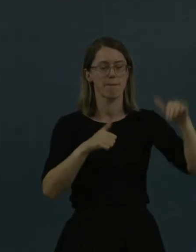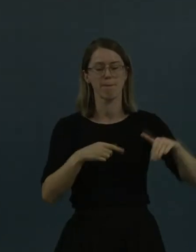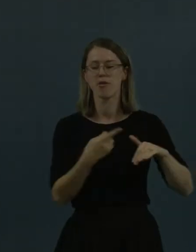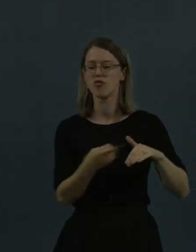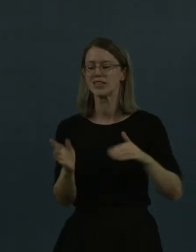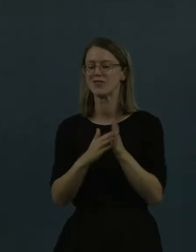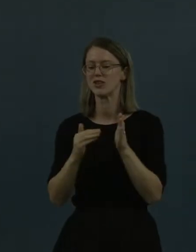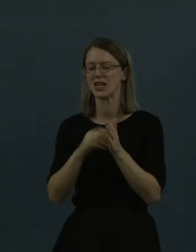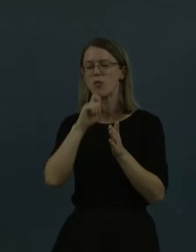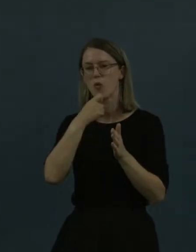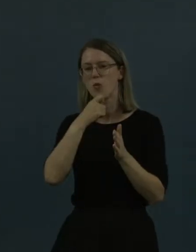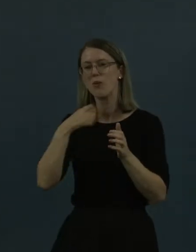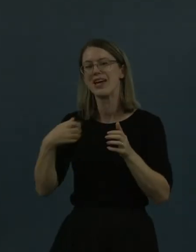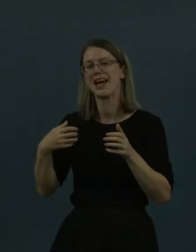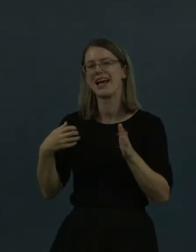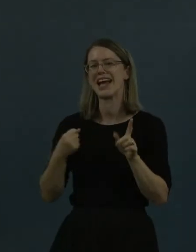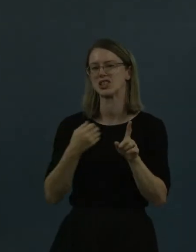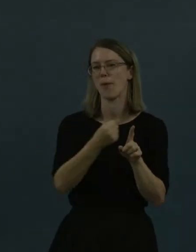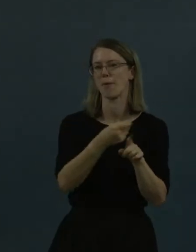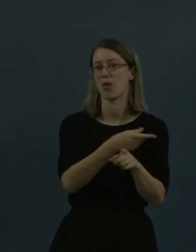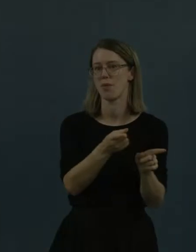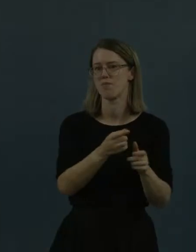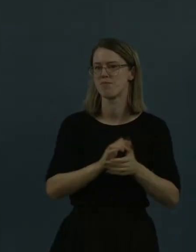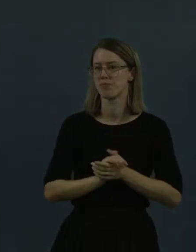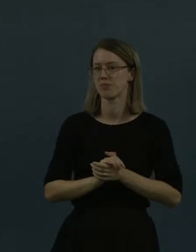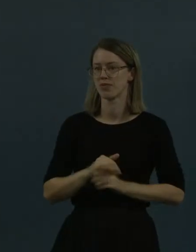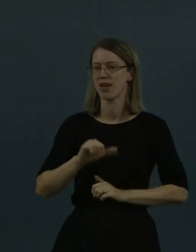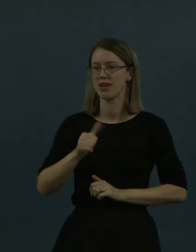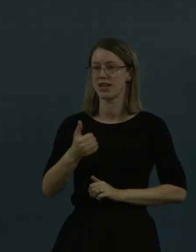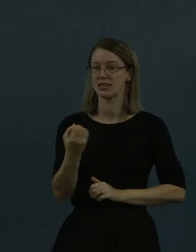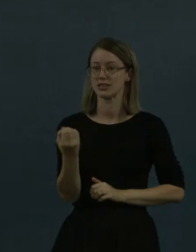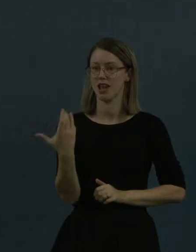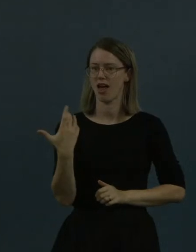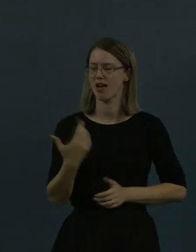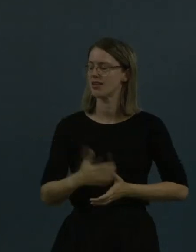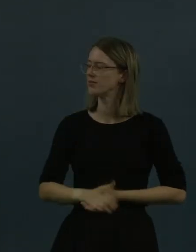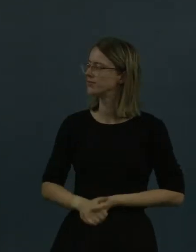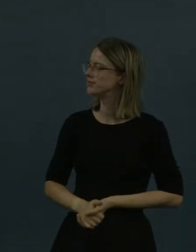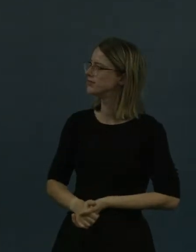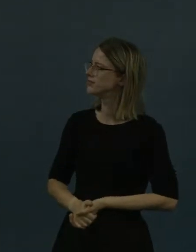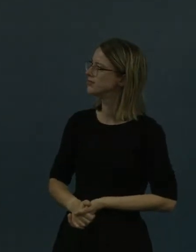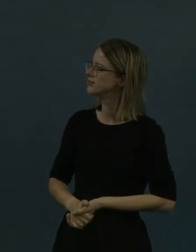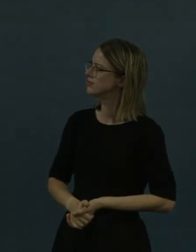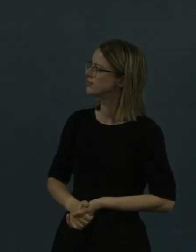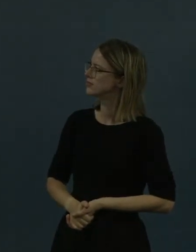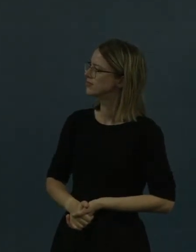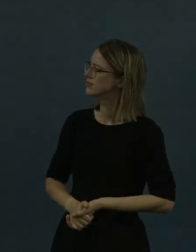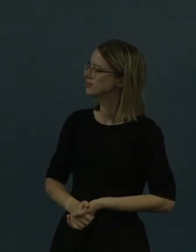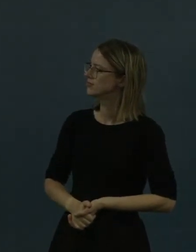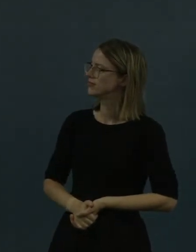in the next two weeks. If we